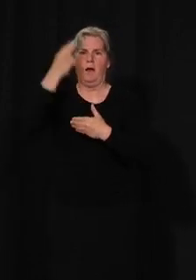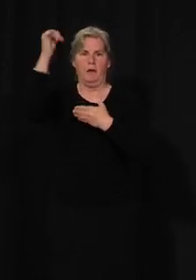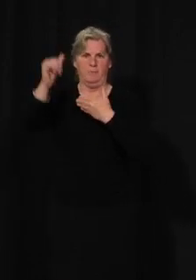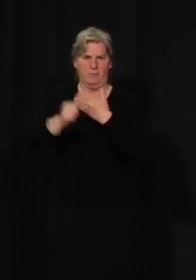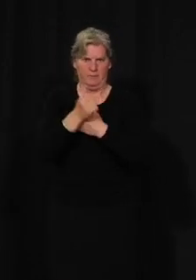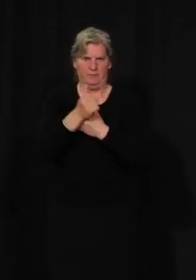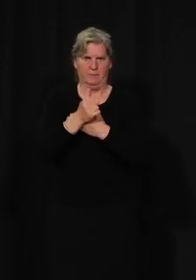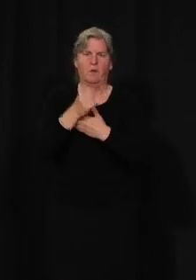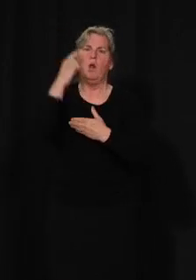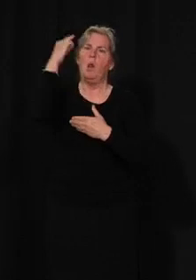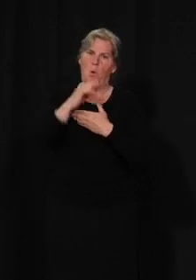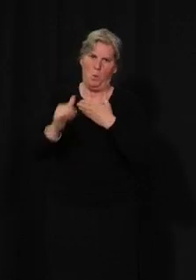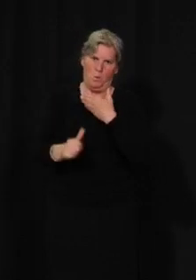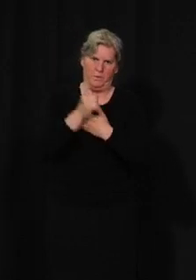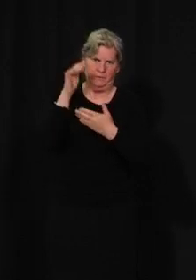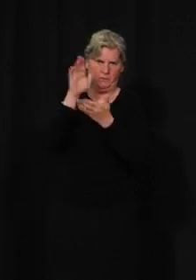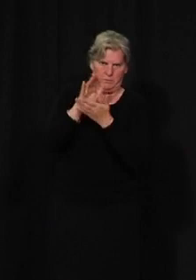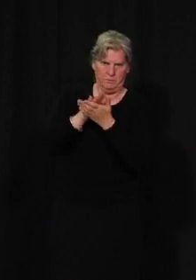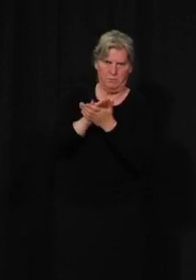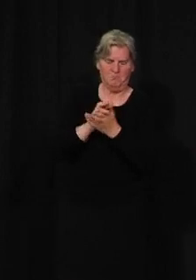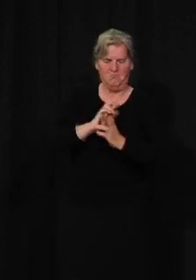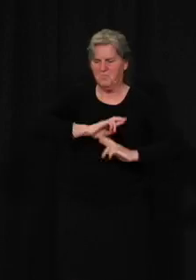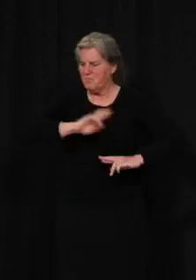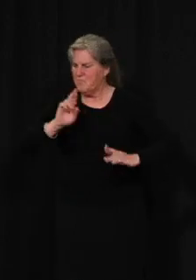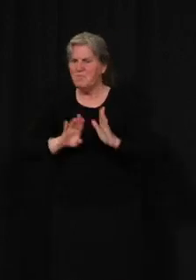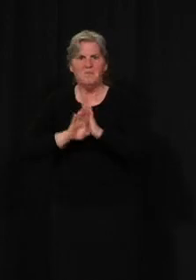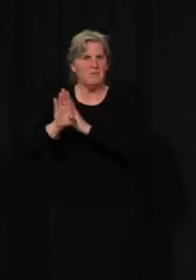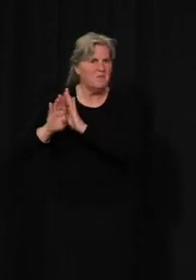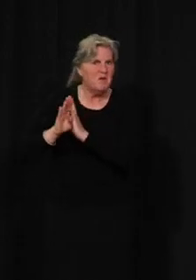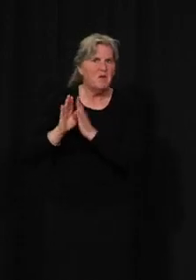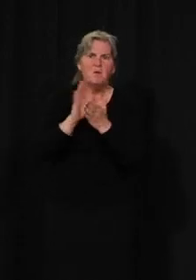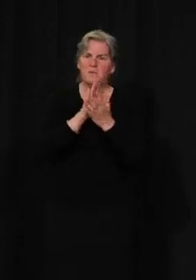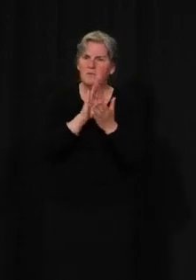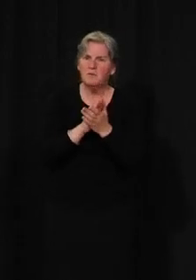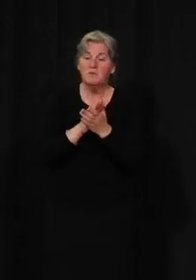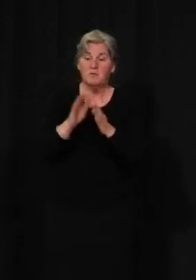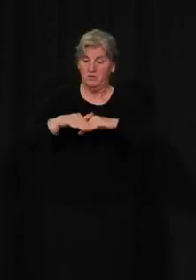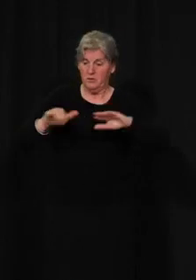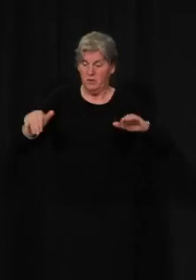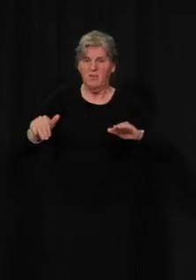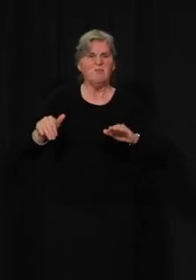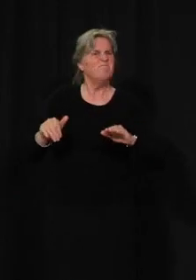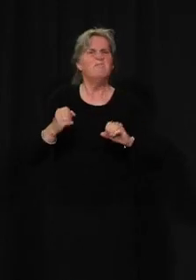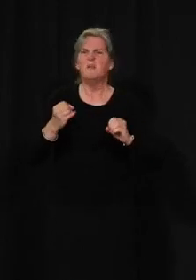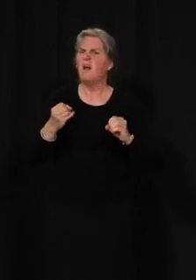very confident in the measures being prepared for the upcoming school year. Children are low transmitters, d